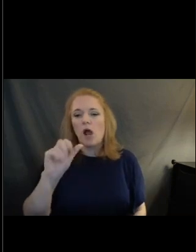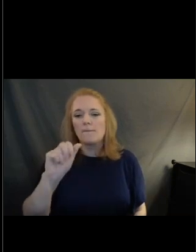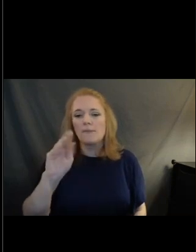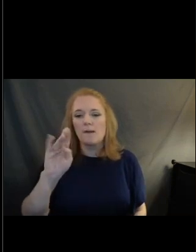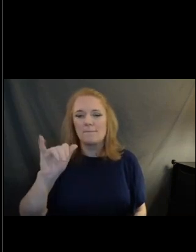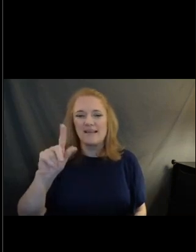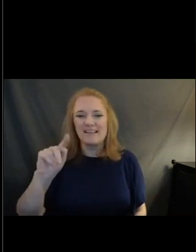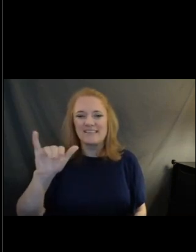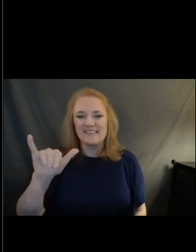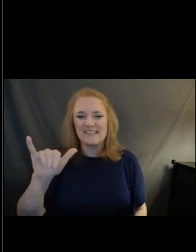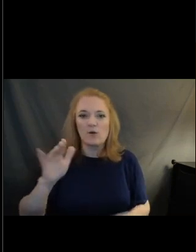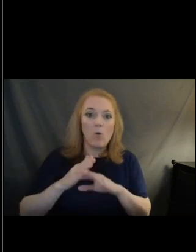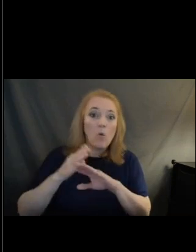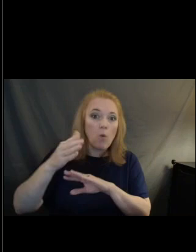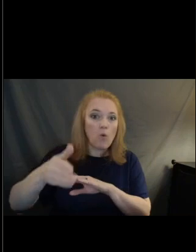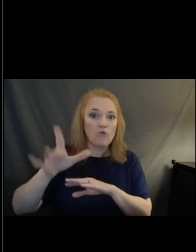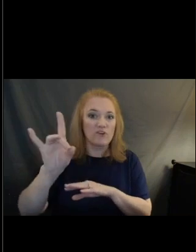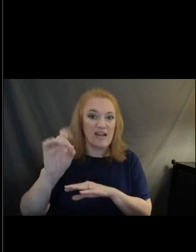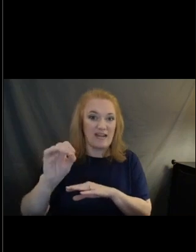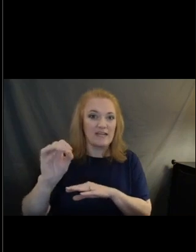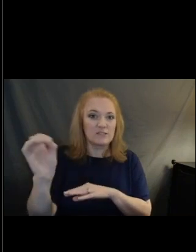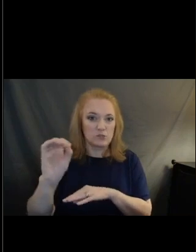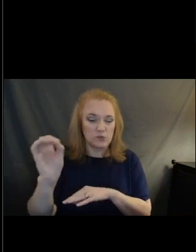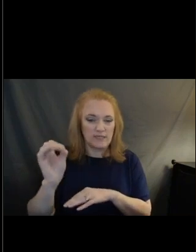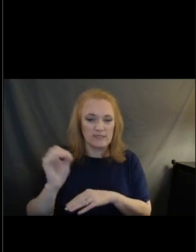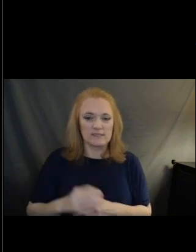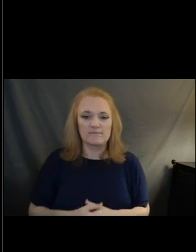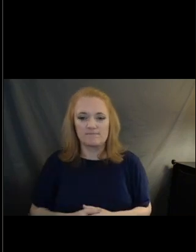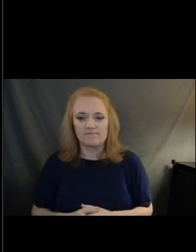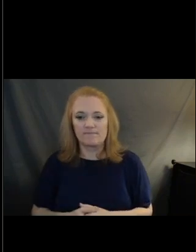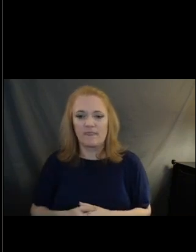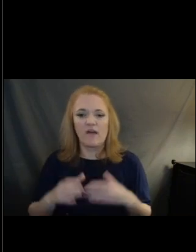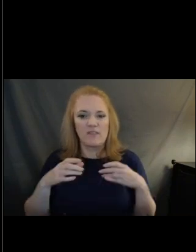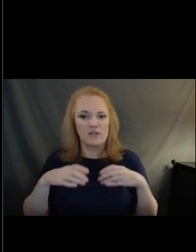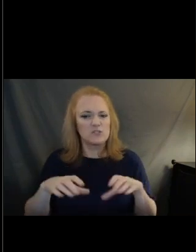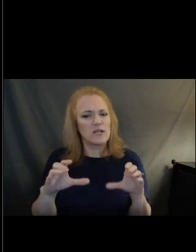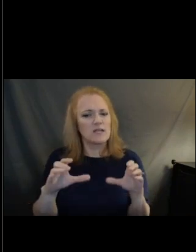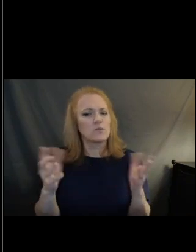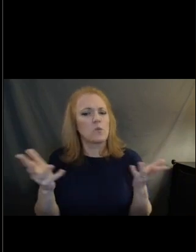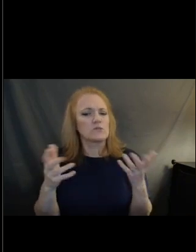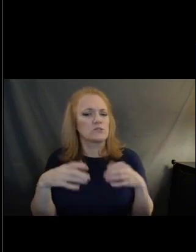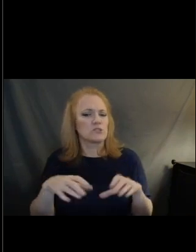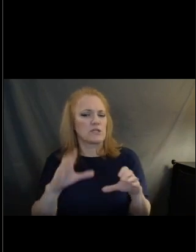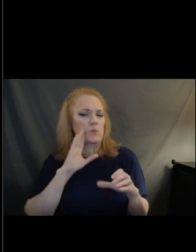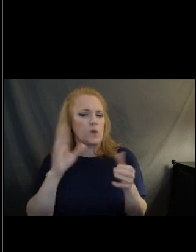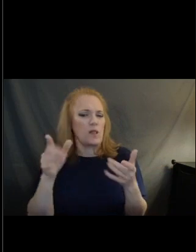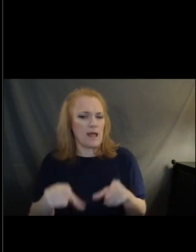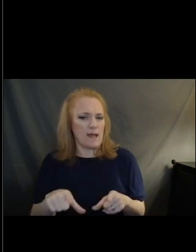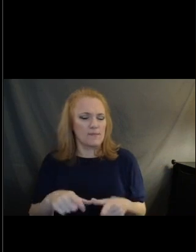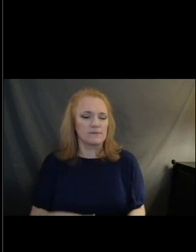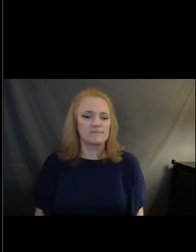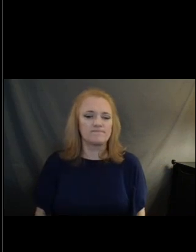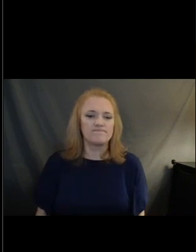degrees Fahrenheit as indicated by the map is shown there on the right. Next slide please.